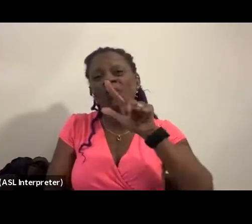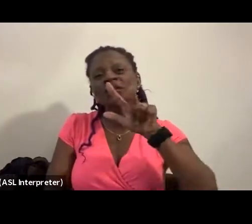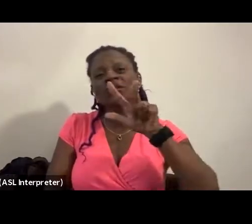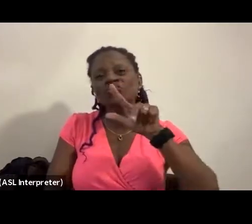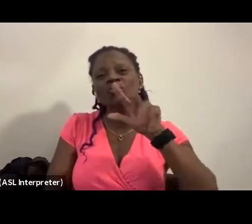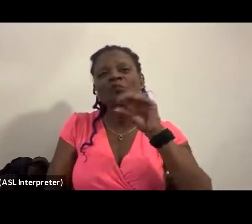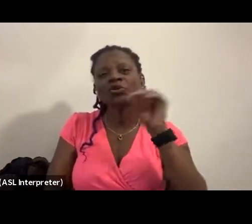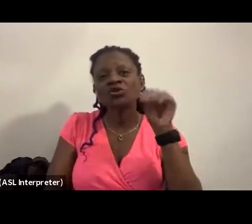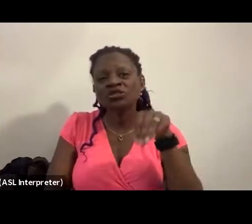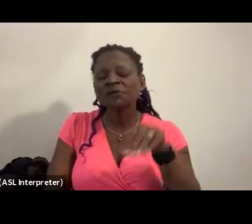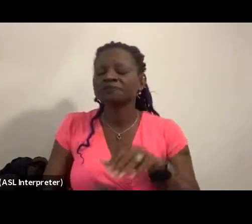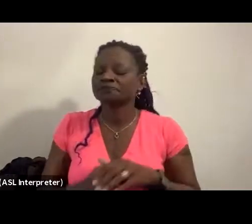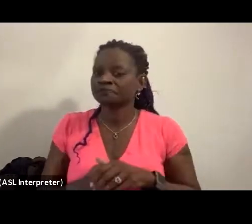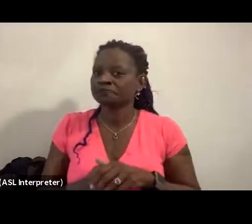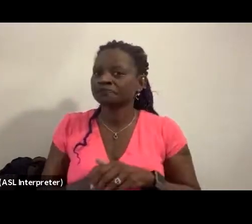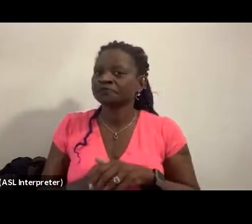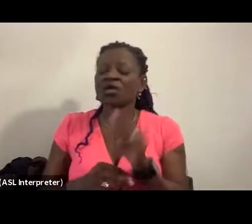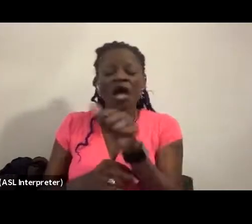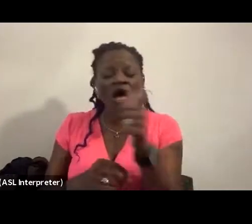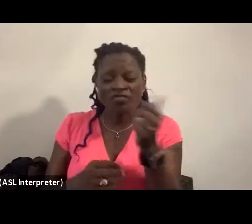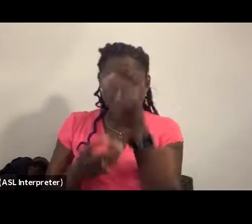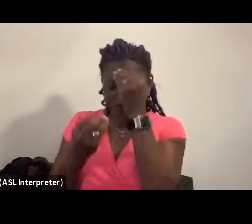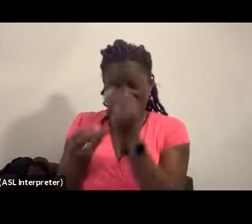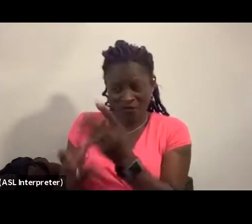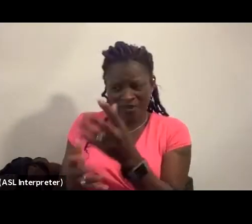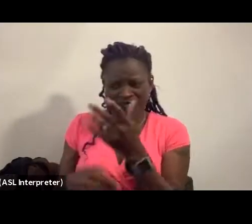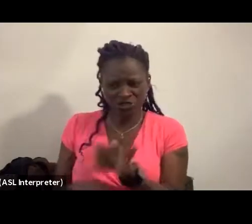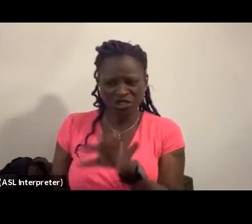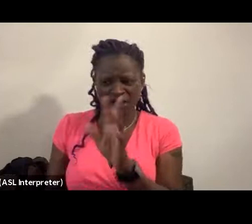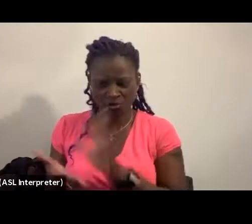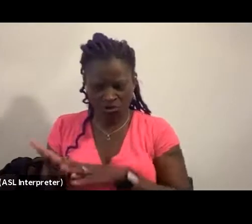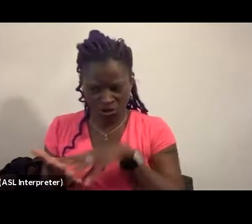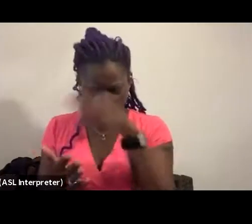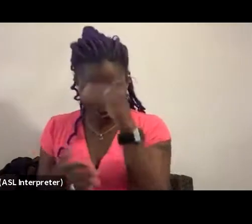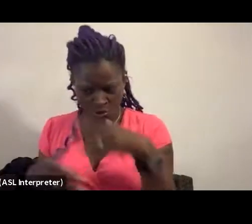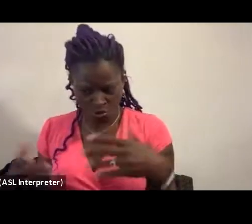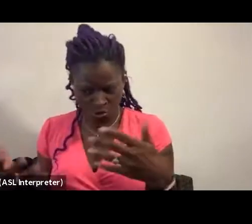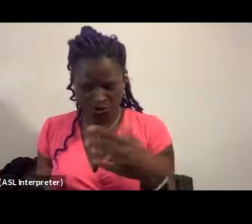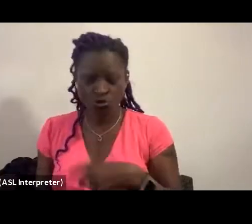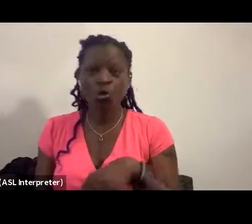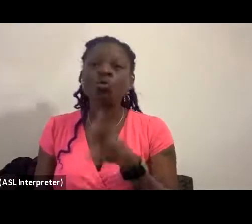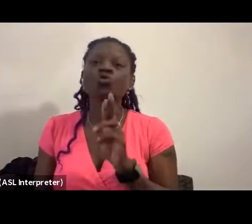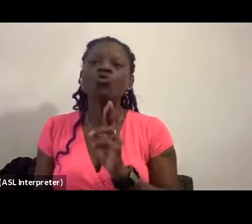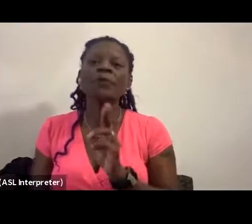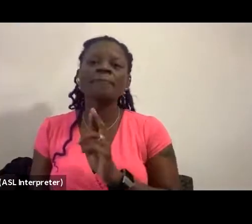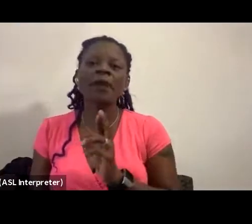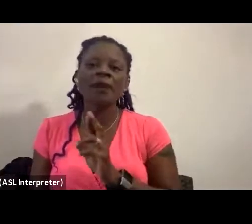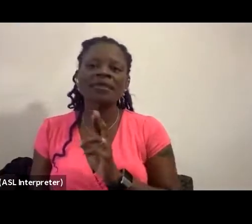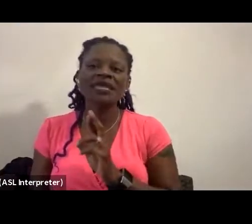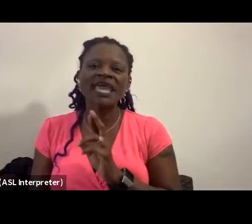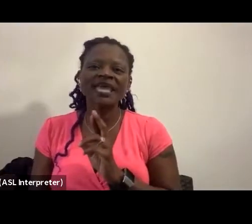Some other interesting data that the poll found Republicans at 31 percent are more